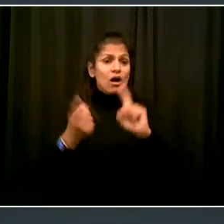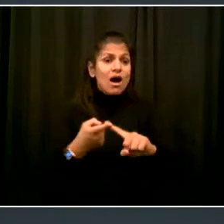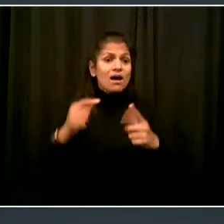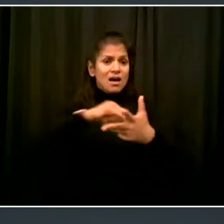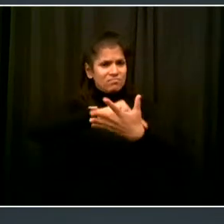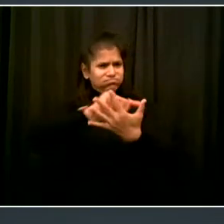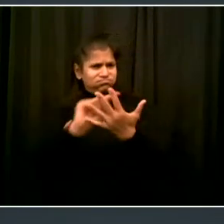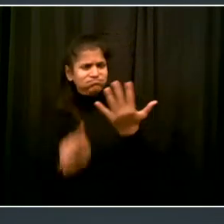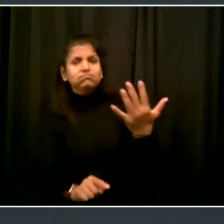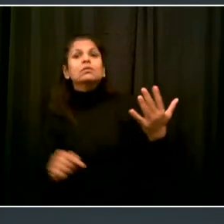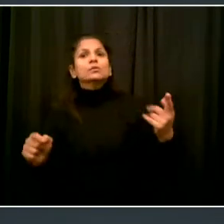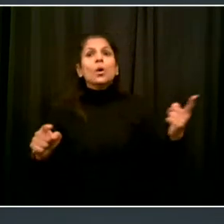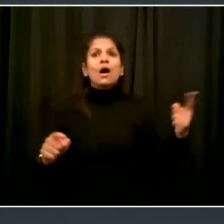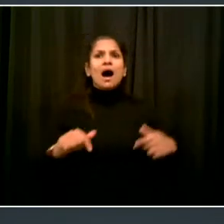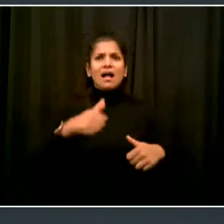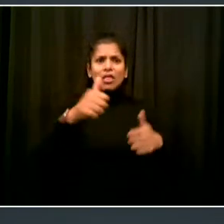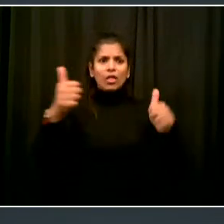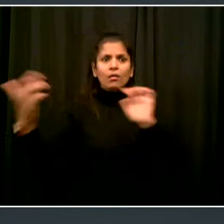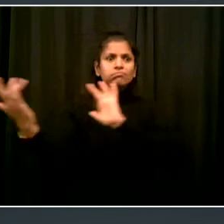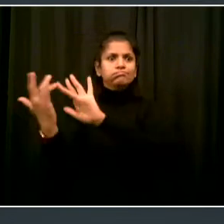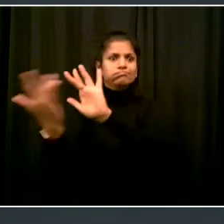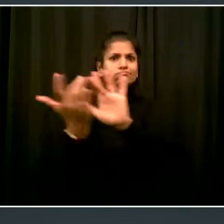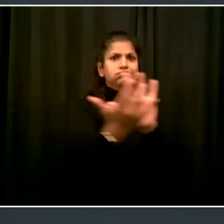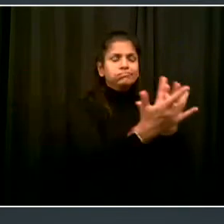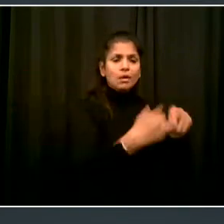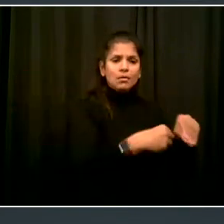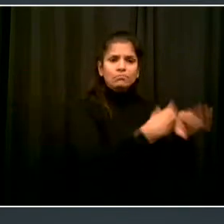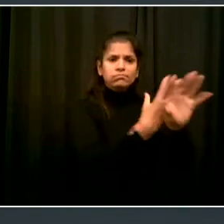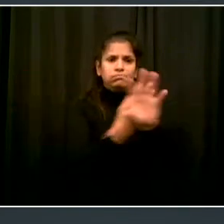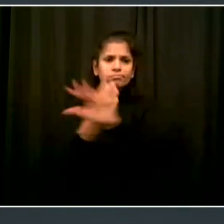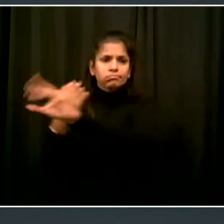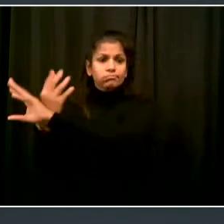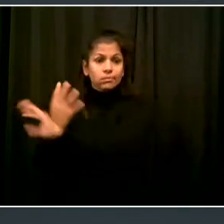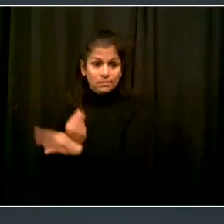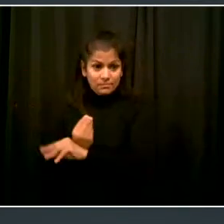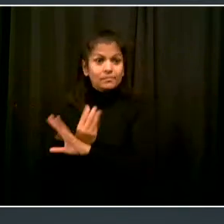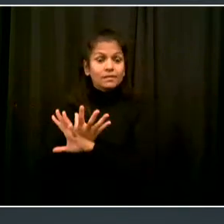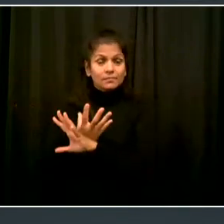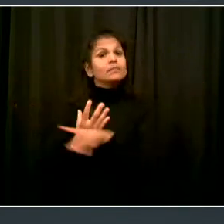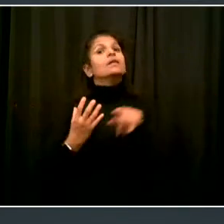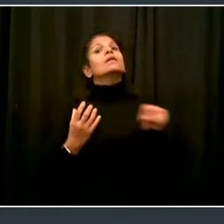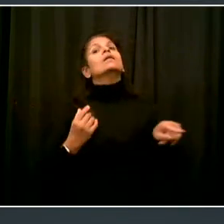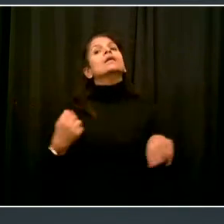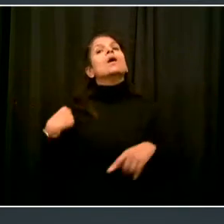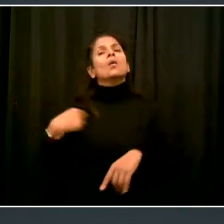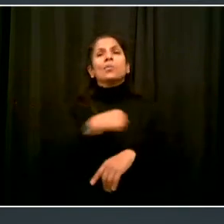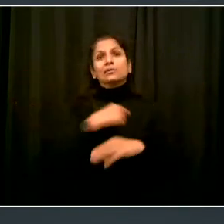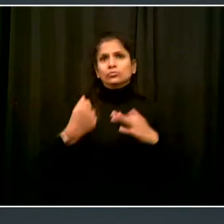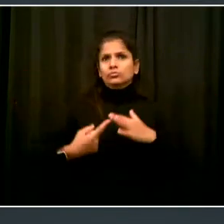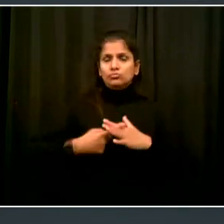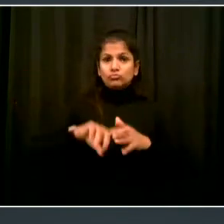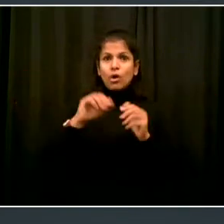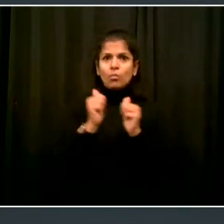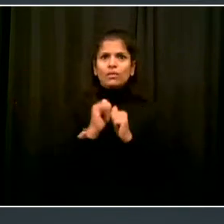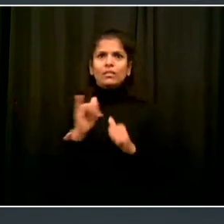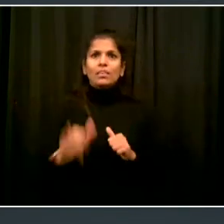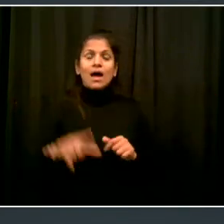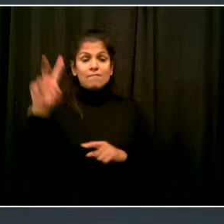DUE TO A LACK OF FRANCHISE INVESTMENT IN OURUR LEAST CONNECTED COMMMMNUNUITIES.